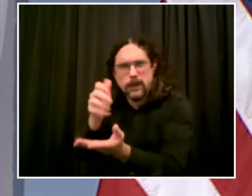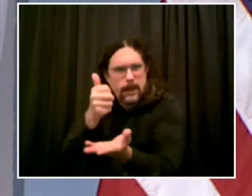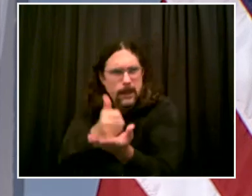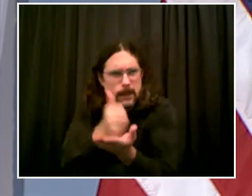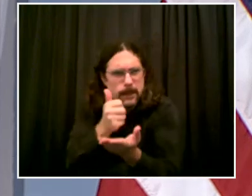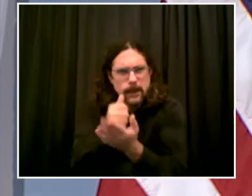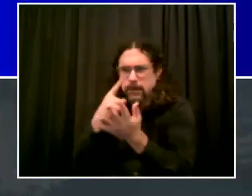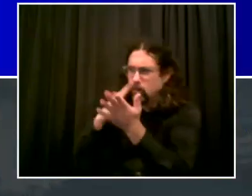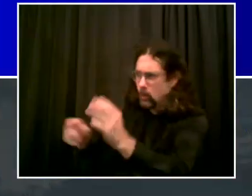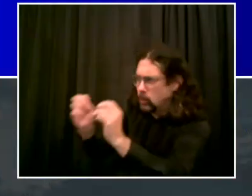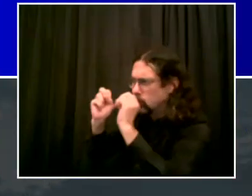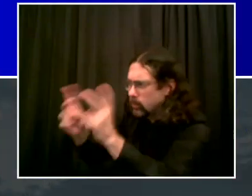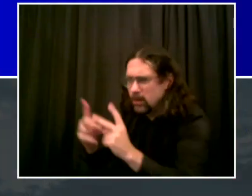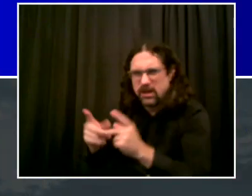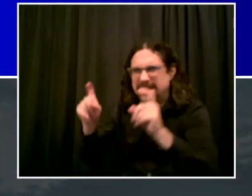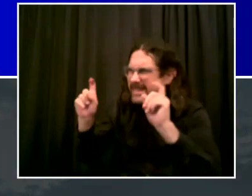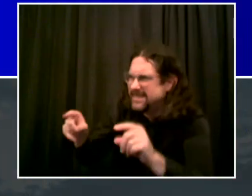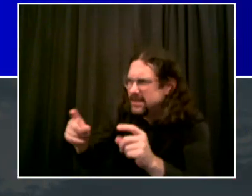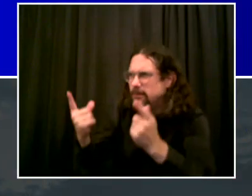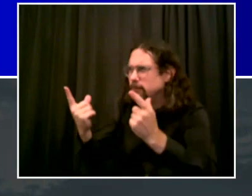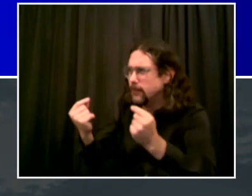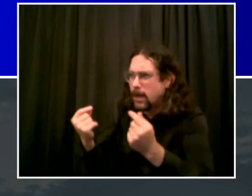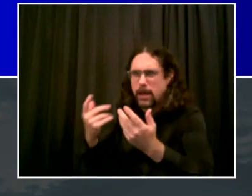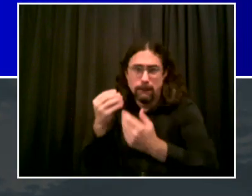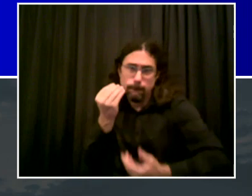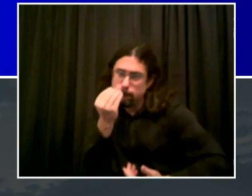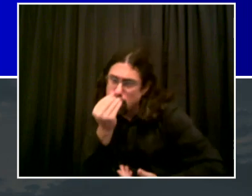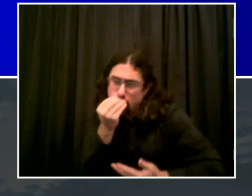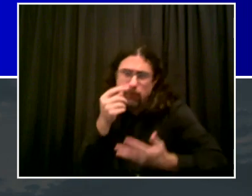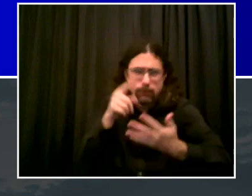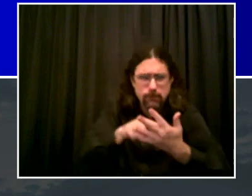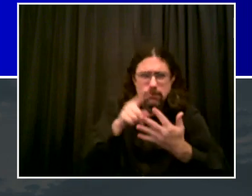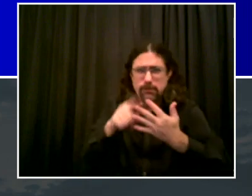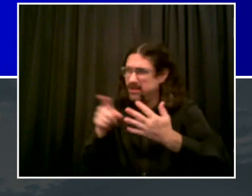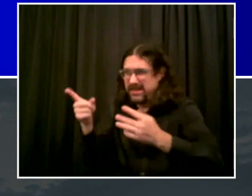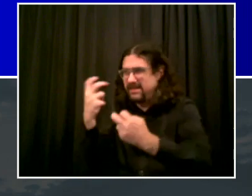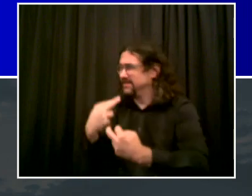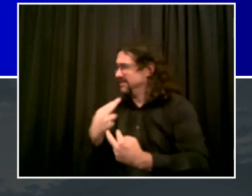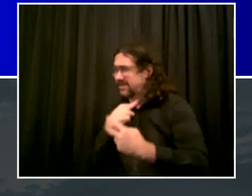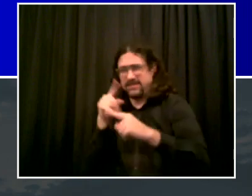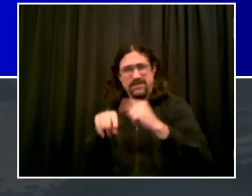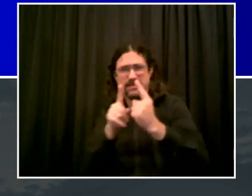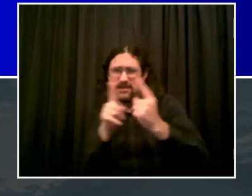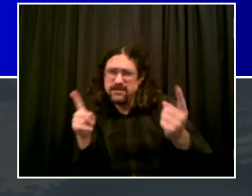DID TO RECOVER AT HOME. WE WILL ACTUALLY BE ABLE TO